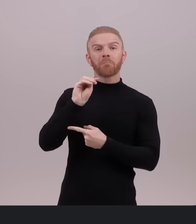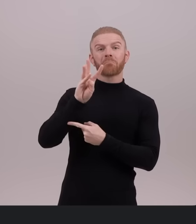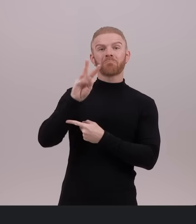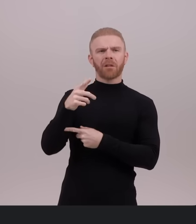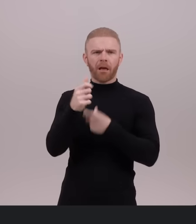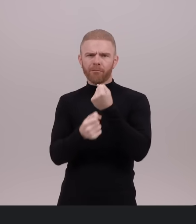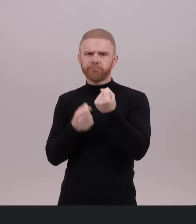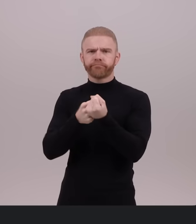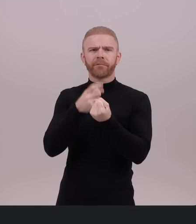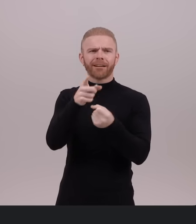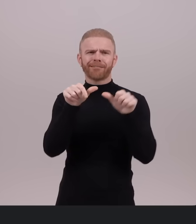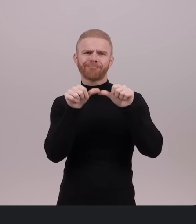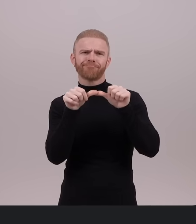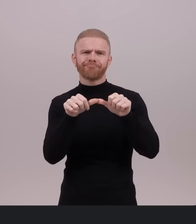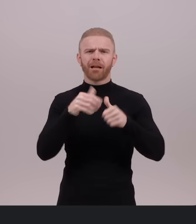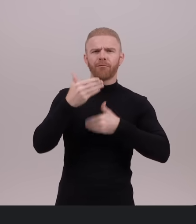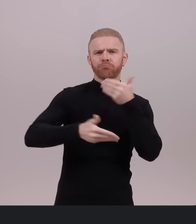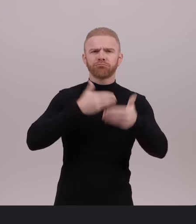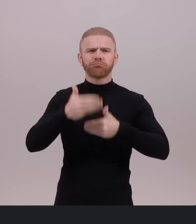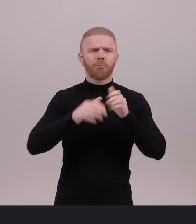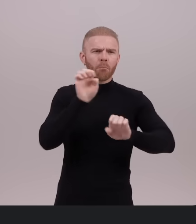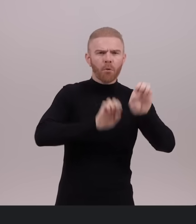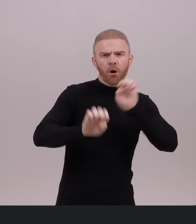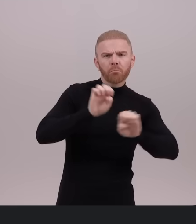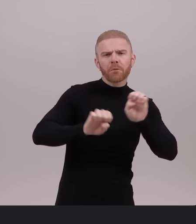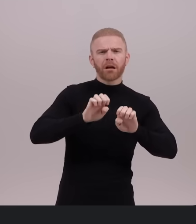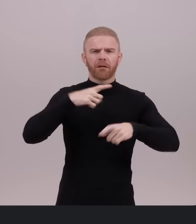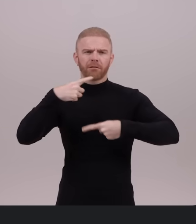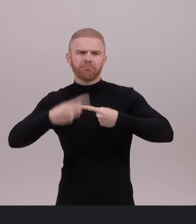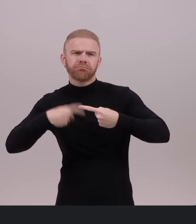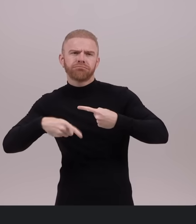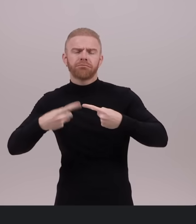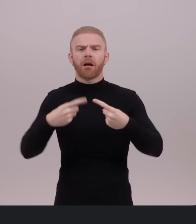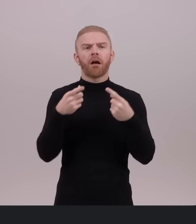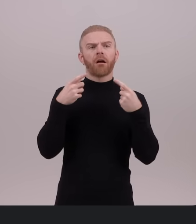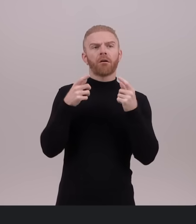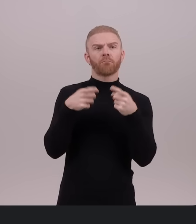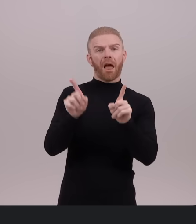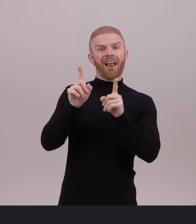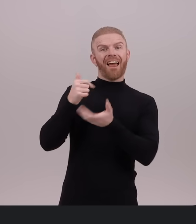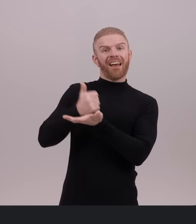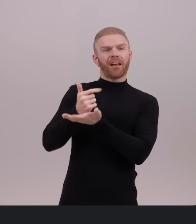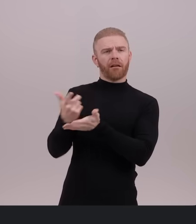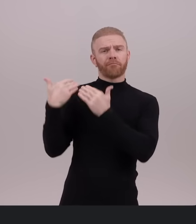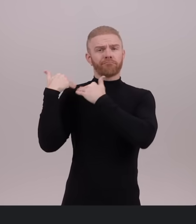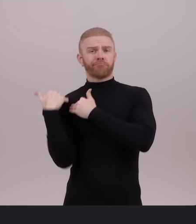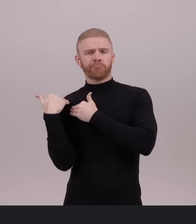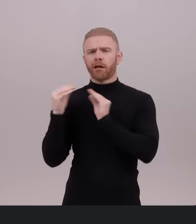in the flow of experimenting and iterating while the agent handles the implementation.